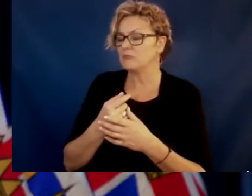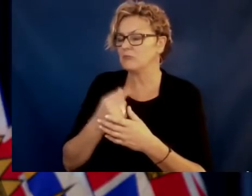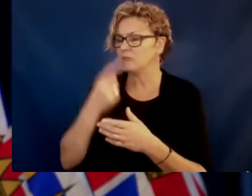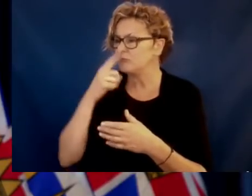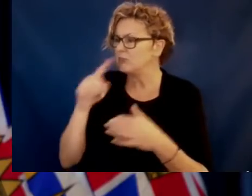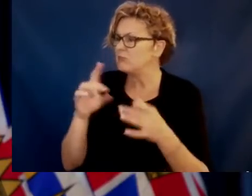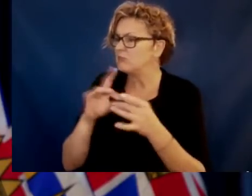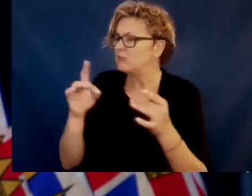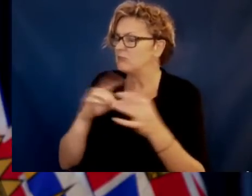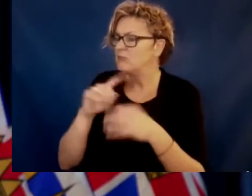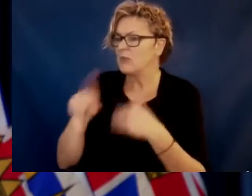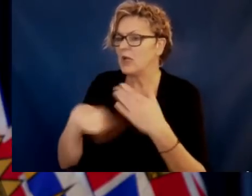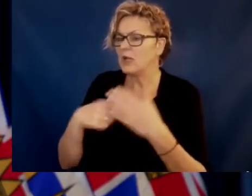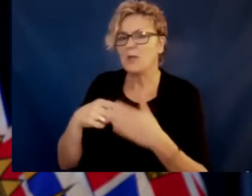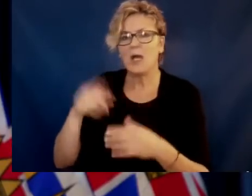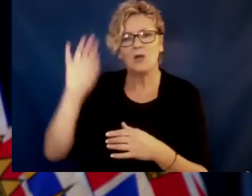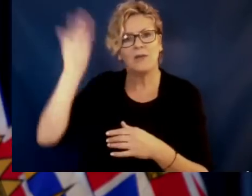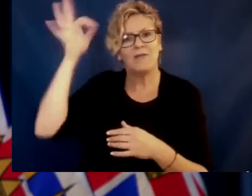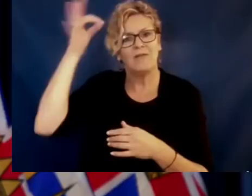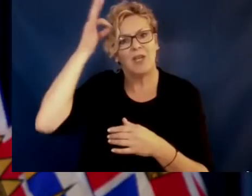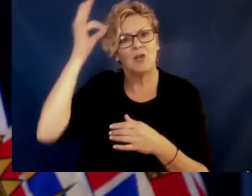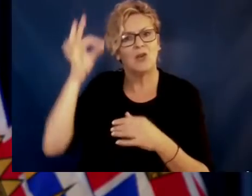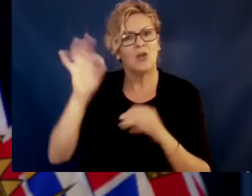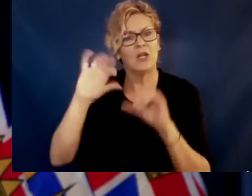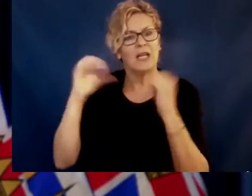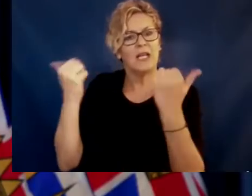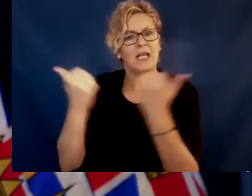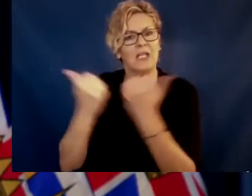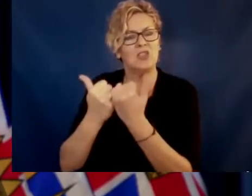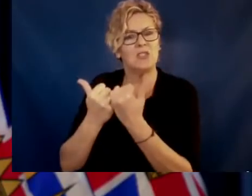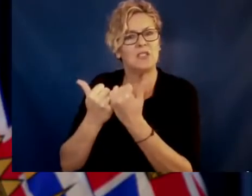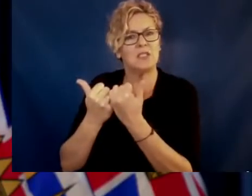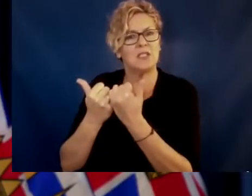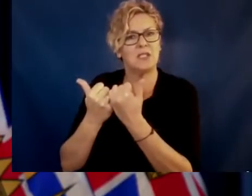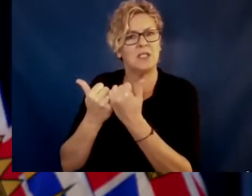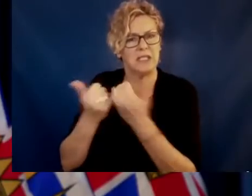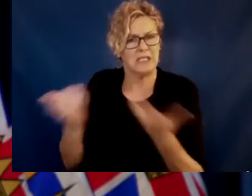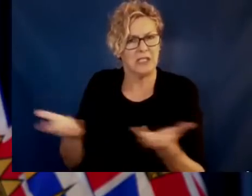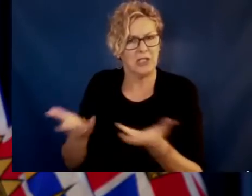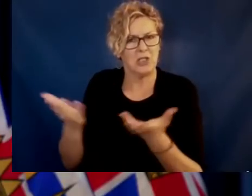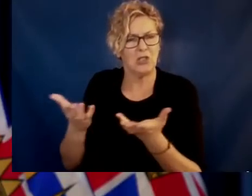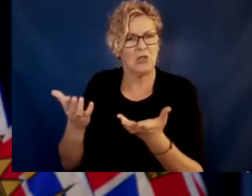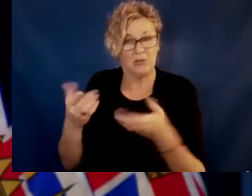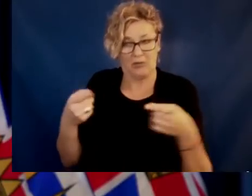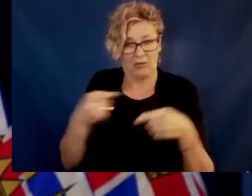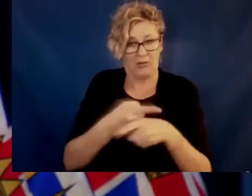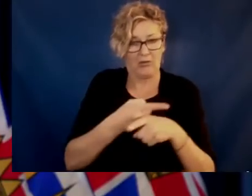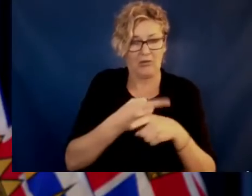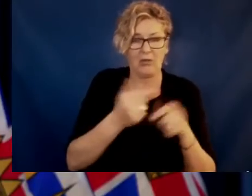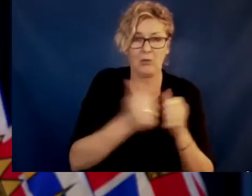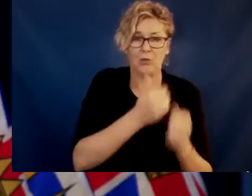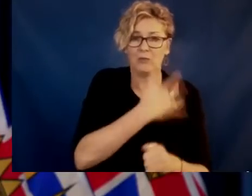federal agencies that work within the province. CBSA, the RCMP. And there is an occupational health and